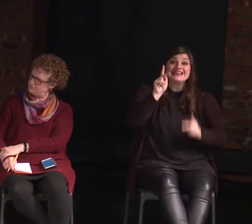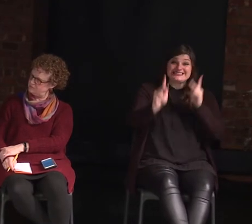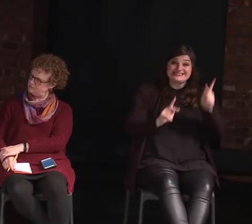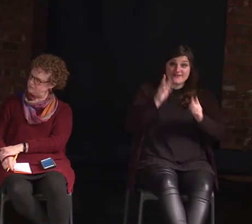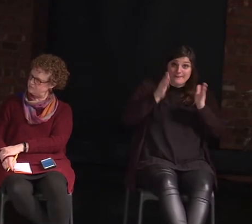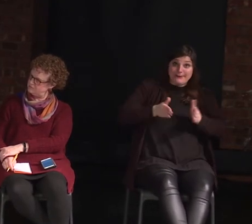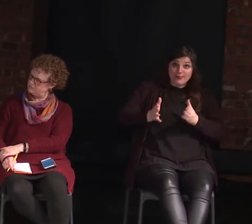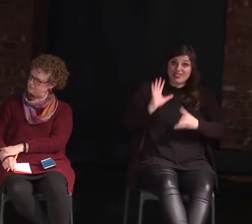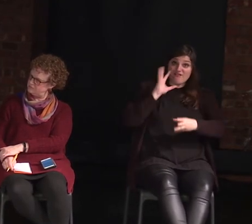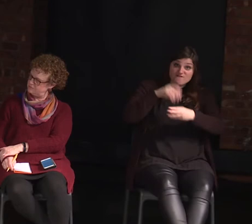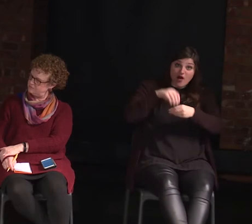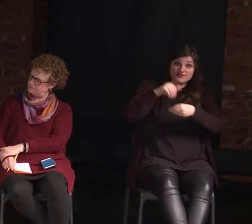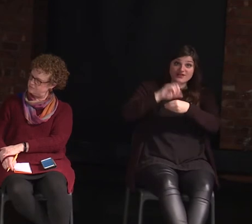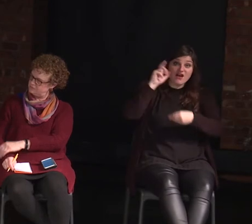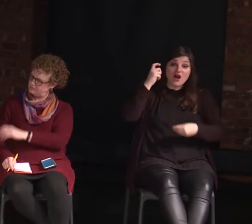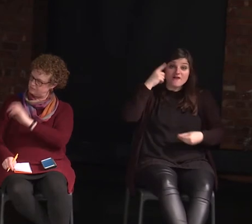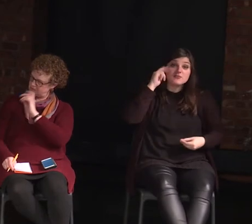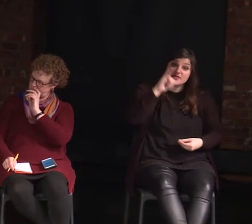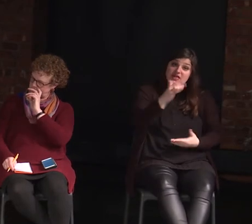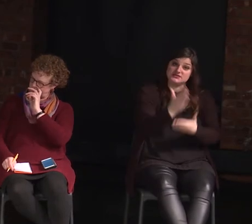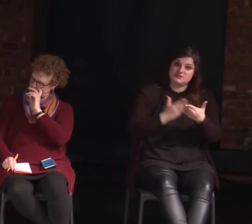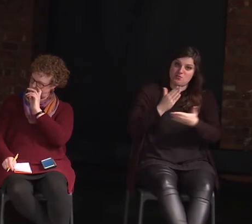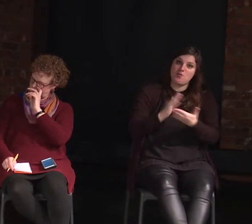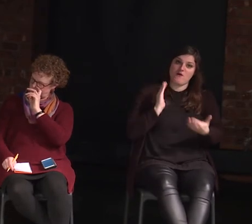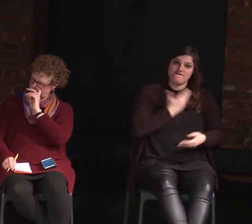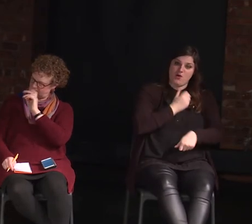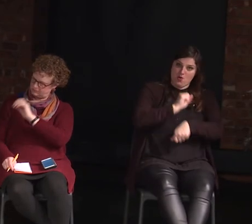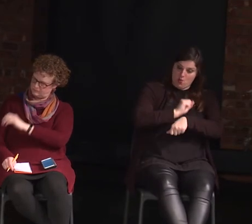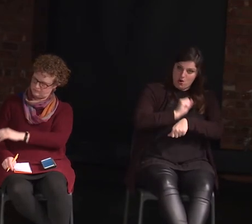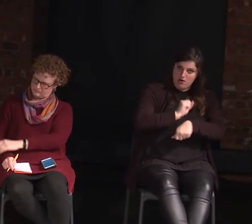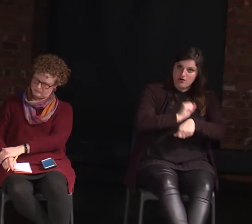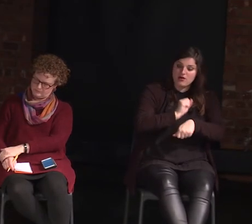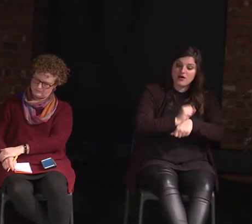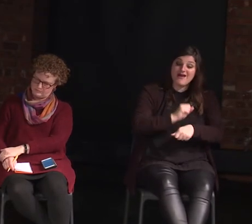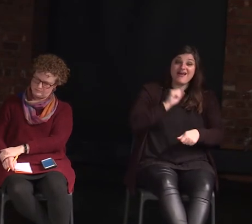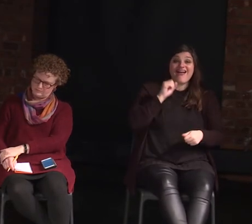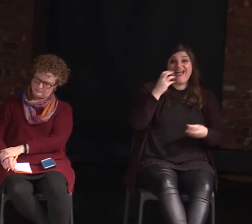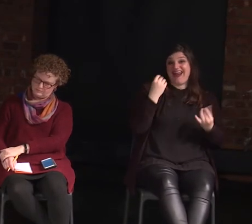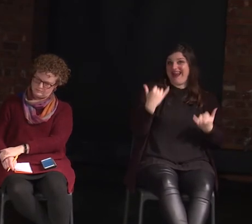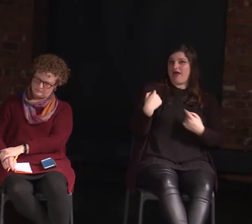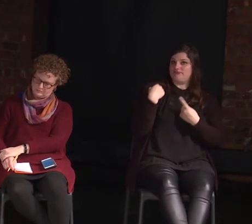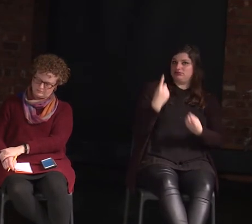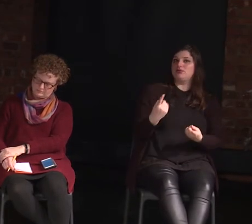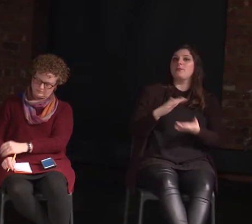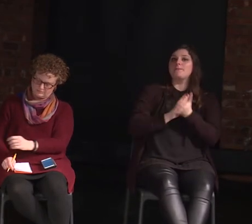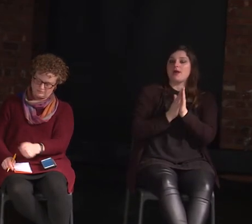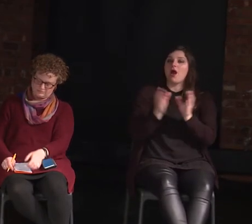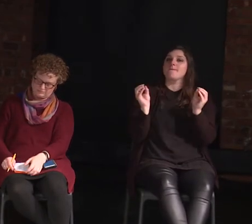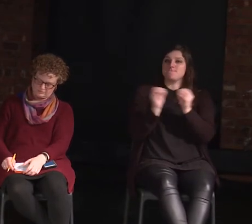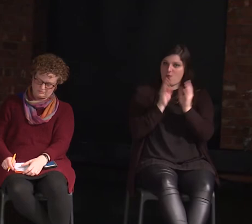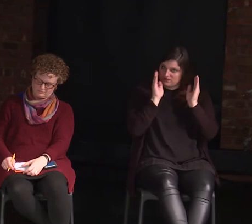seven areas of work but that has become a priority for the entire foundation and we